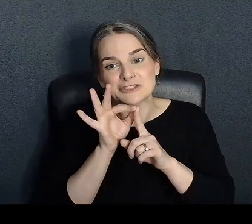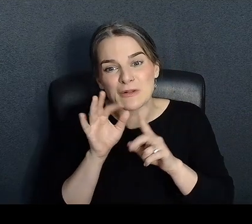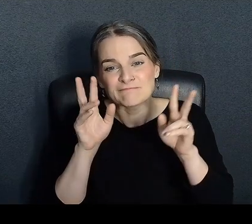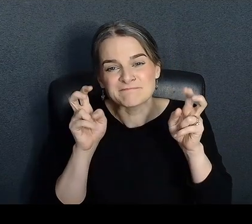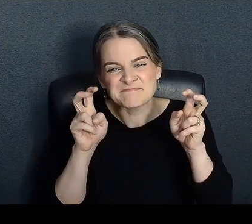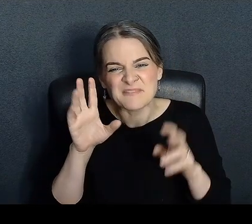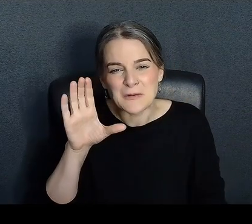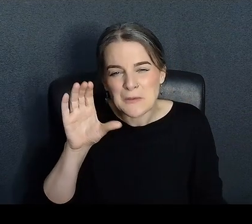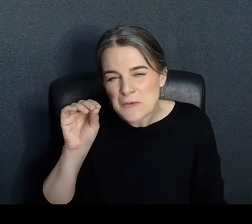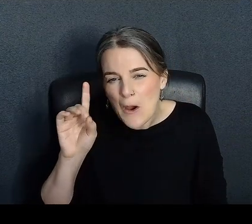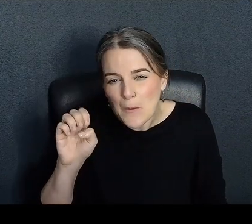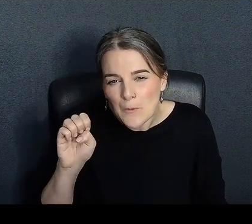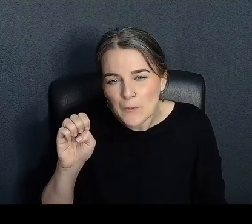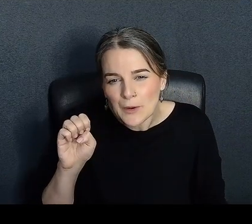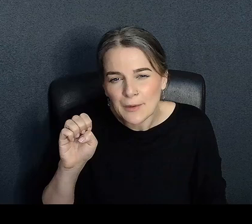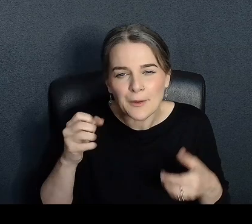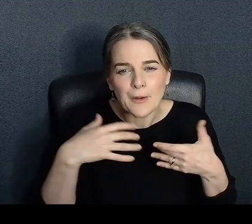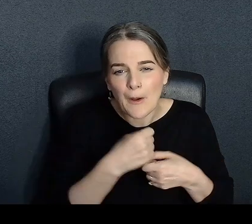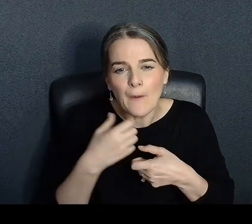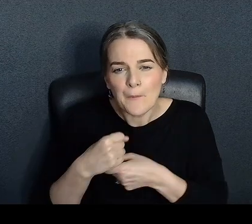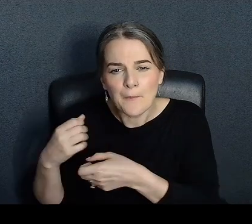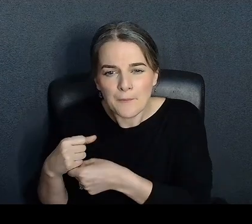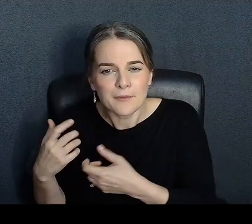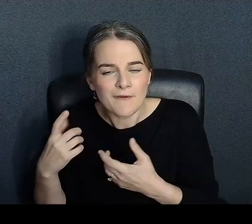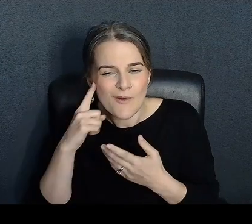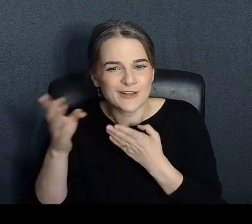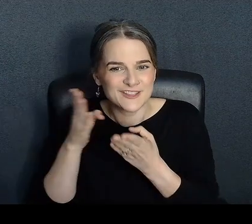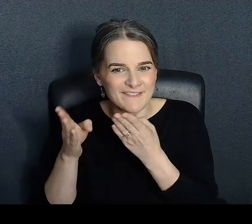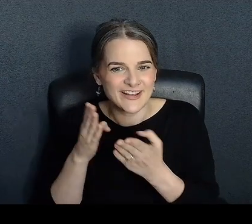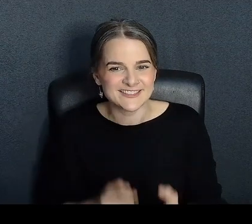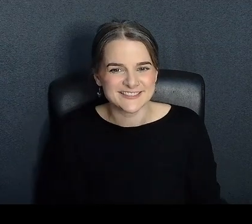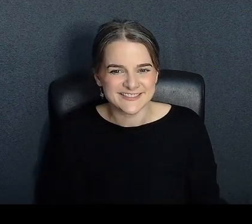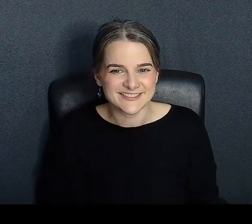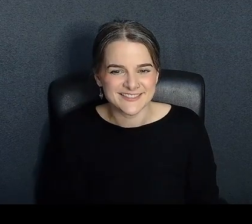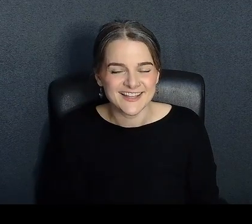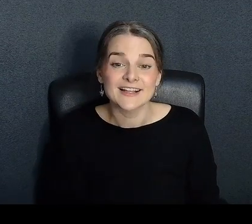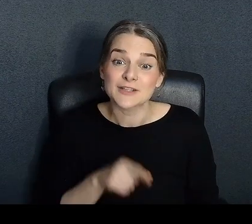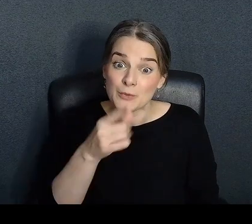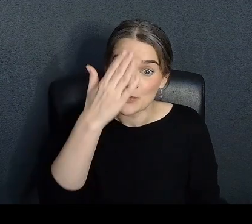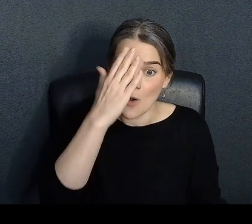to use that service so that you know when to stop talking